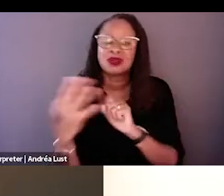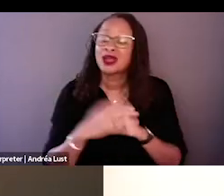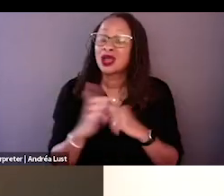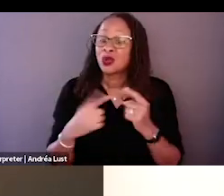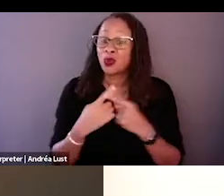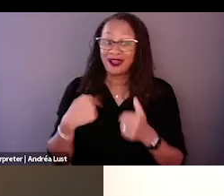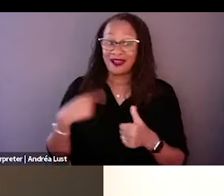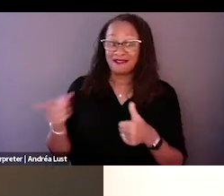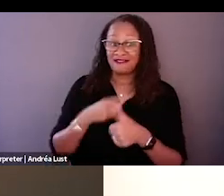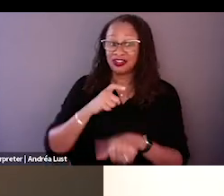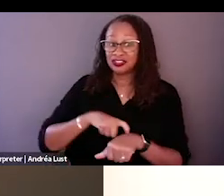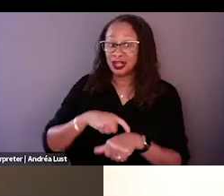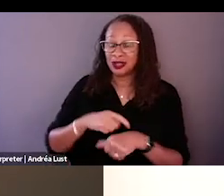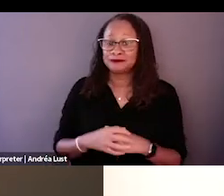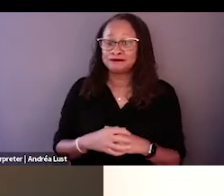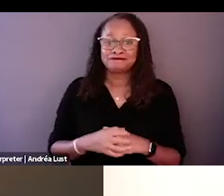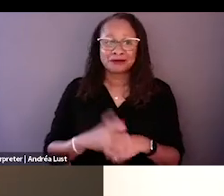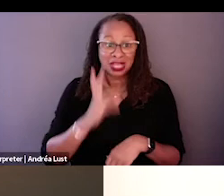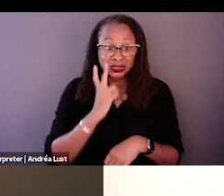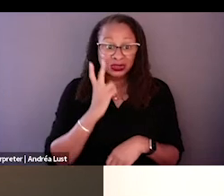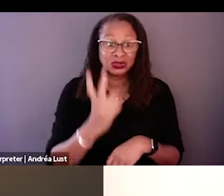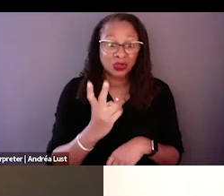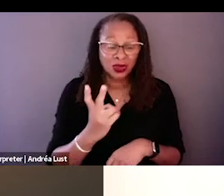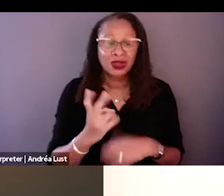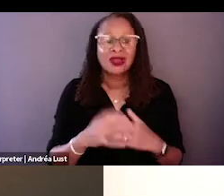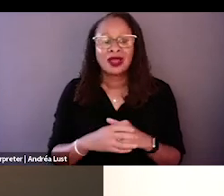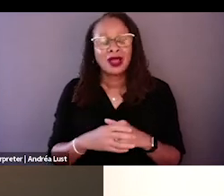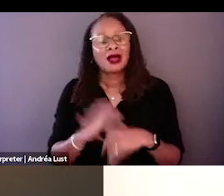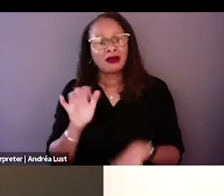I said, maybe we can do something with this material.